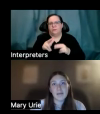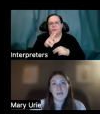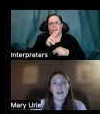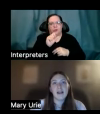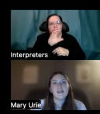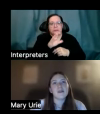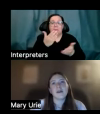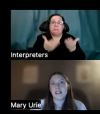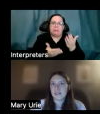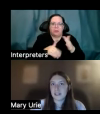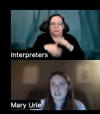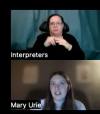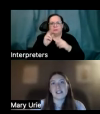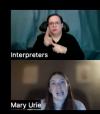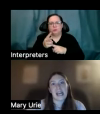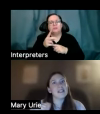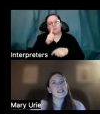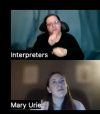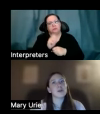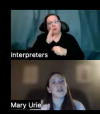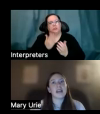them. And so I would definitely suggest having some sort of